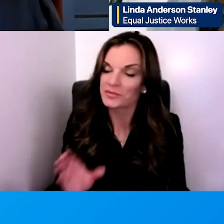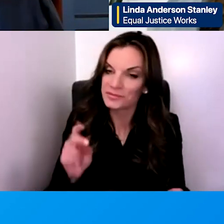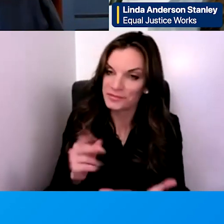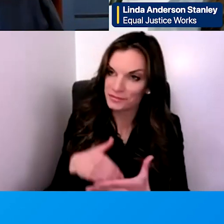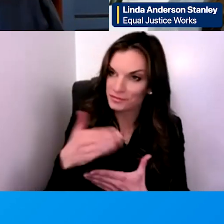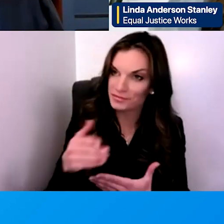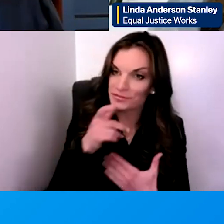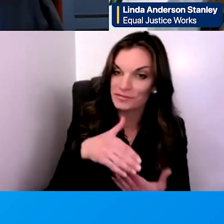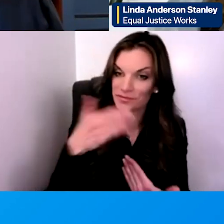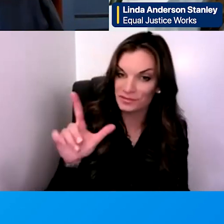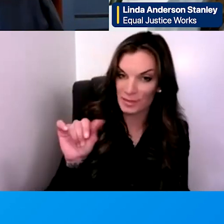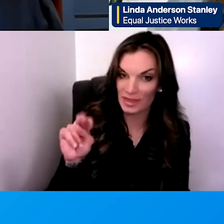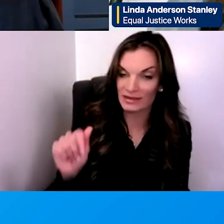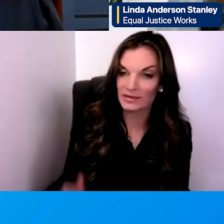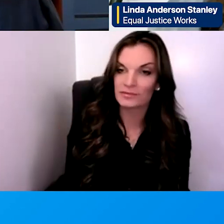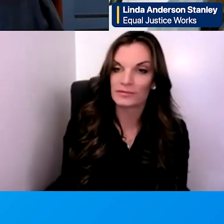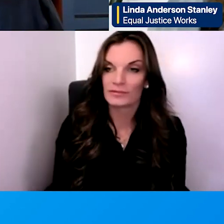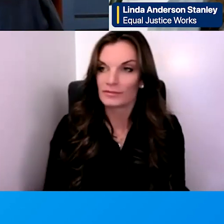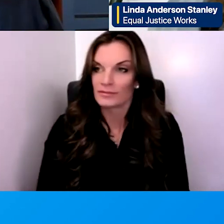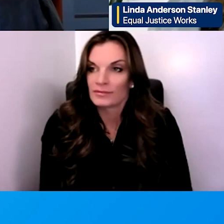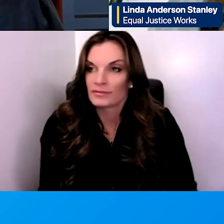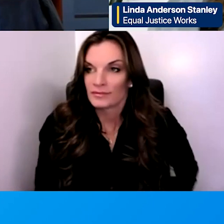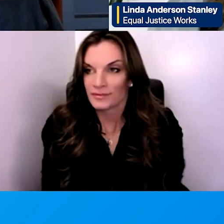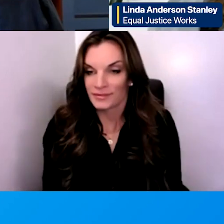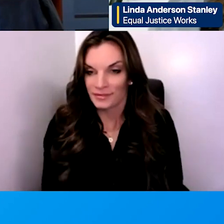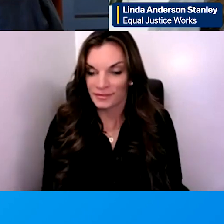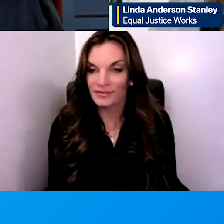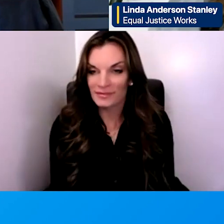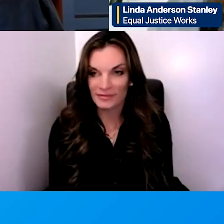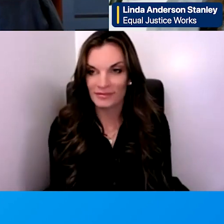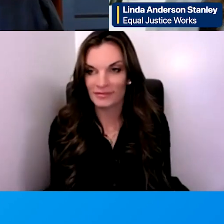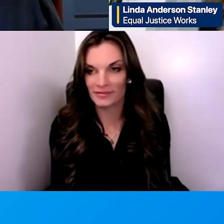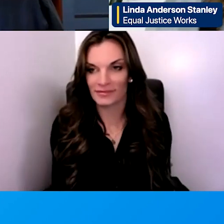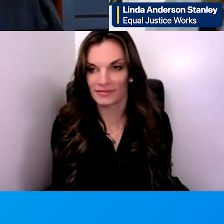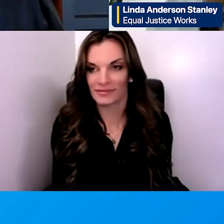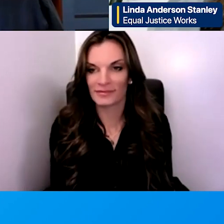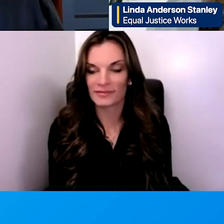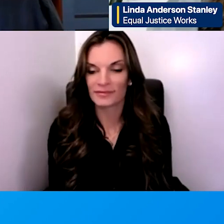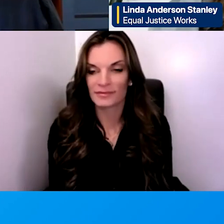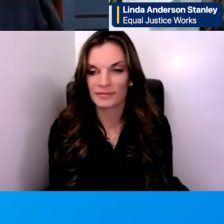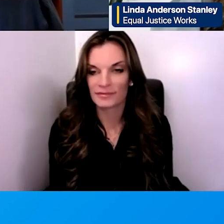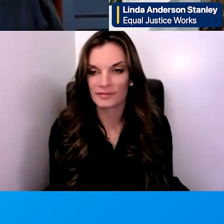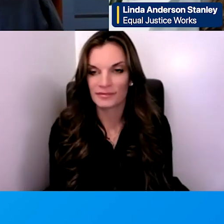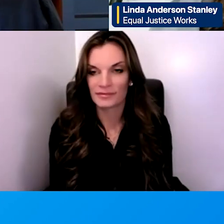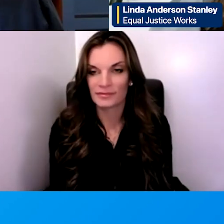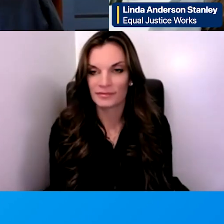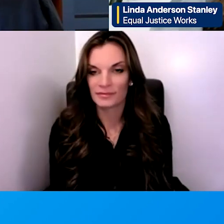LINDA ANDERSON STANLEY: Sure, thanks, June. So I chose the case that I chose